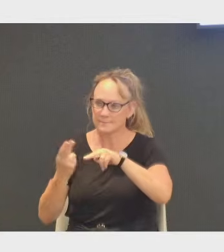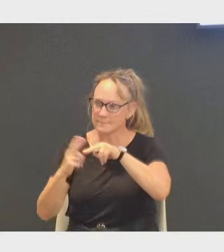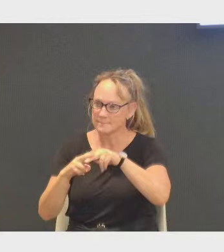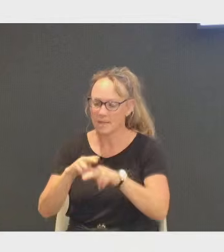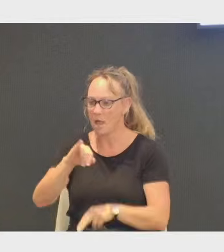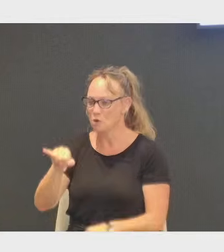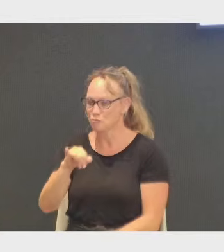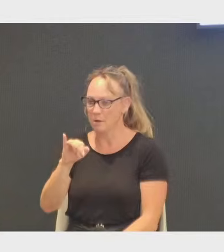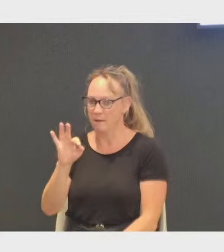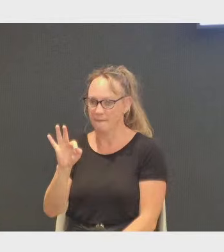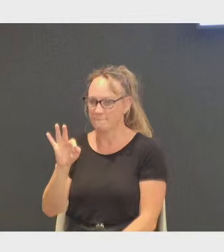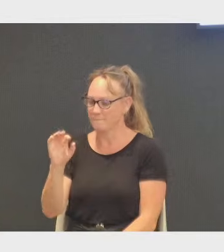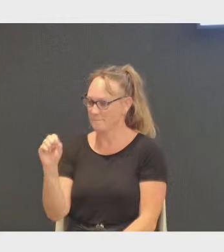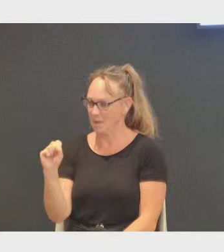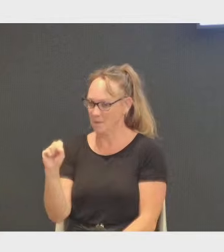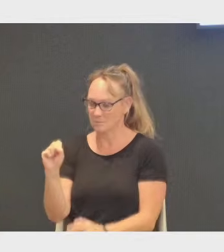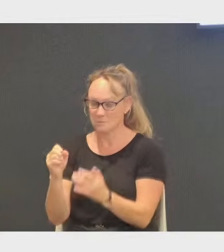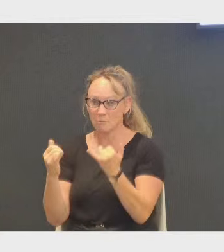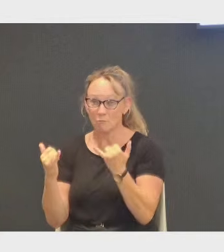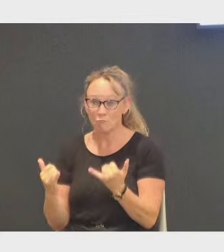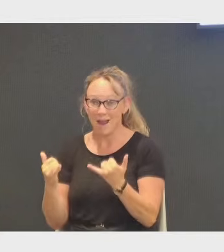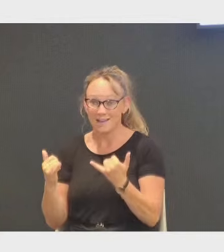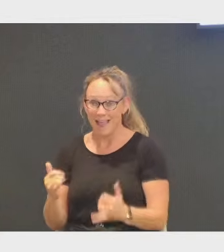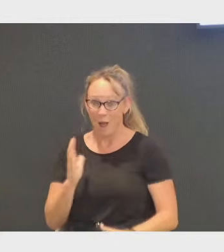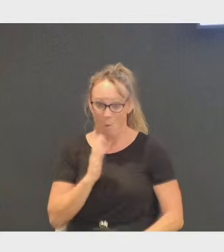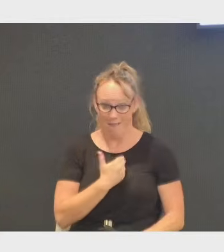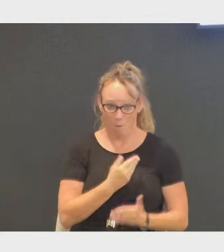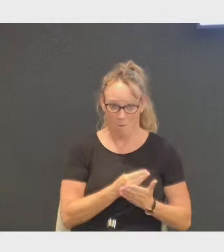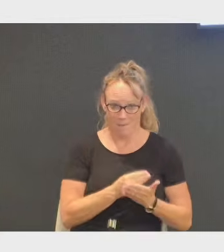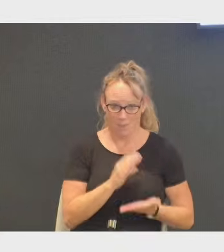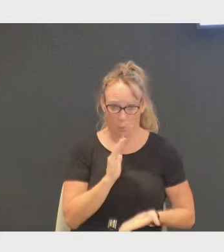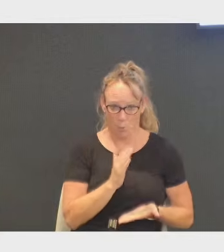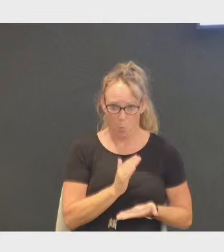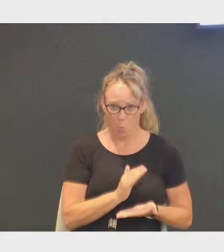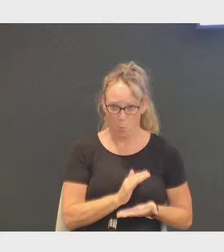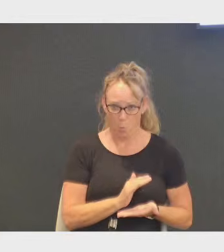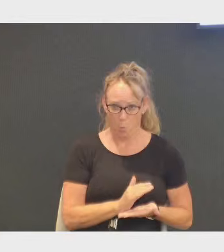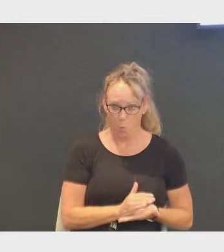have led to our reserves declining which brings us to the situation we're at now with the levy.